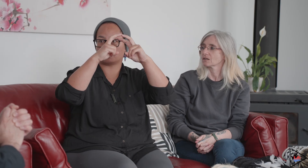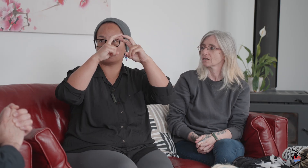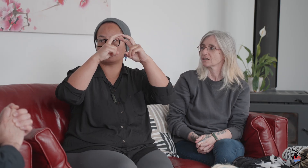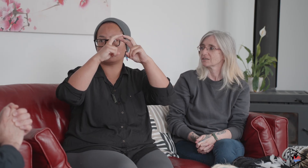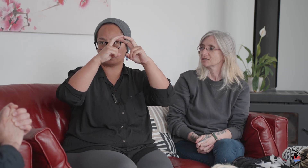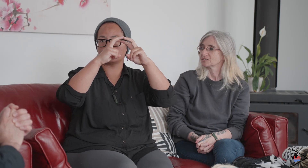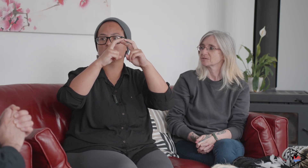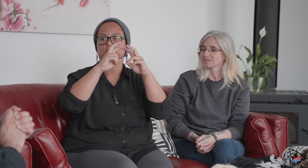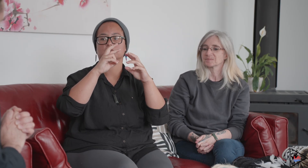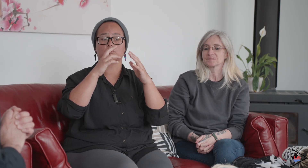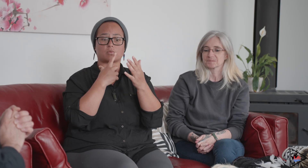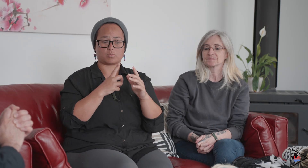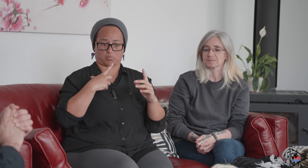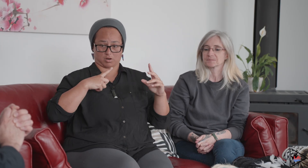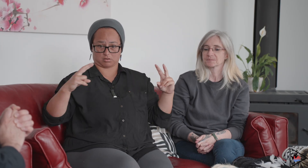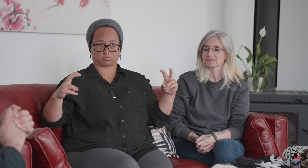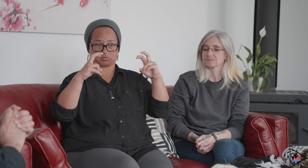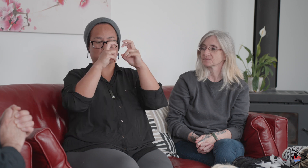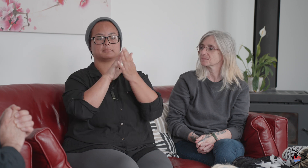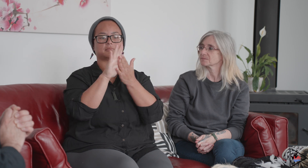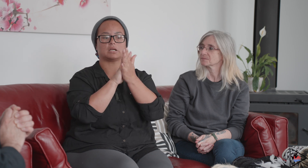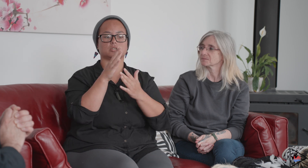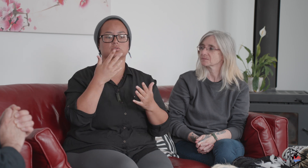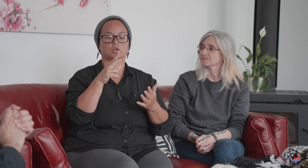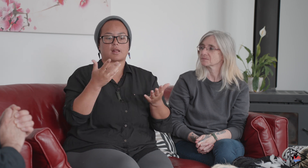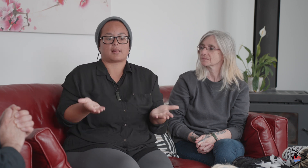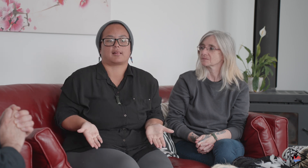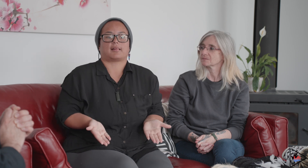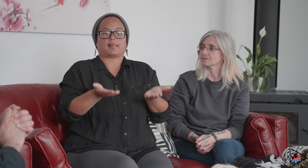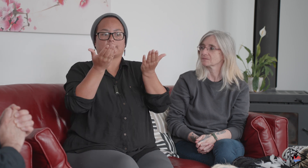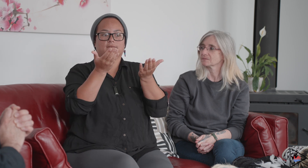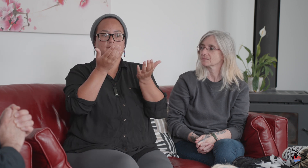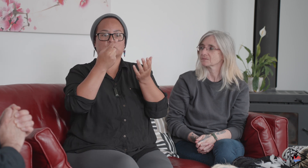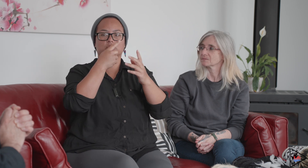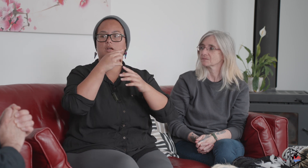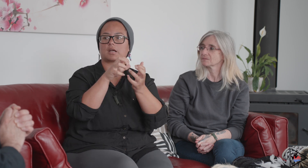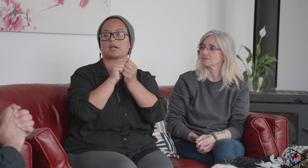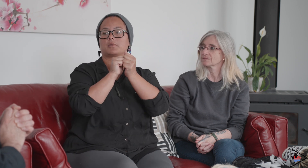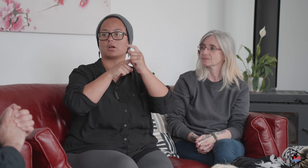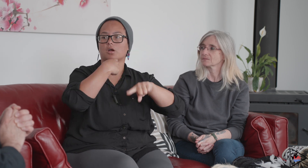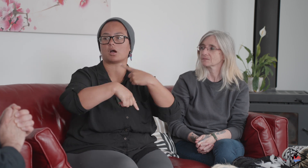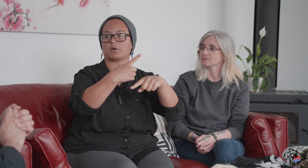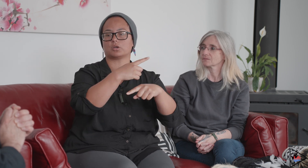then you want to make sure that it's right. Poutama is the idea of keeping on going and